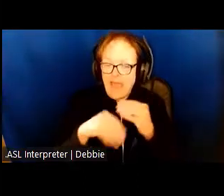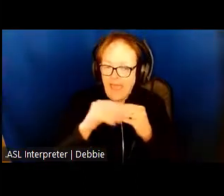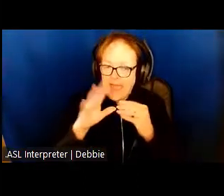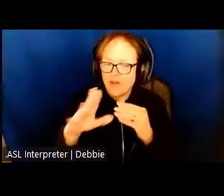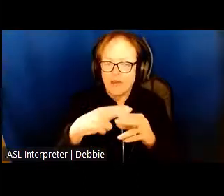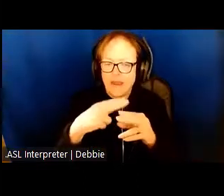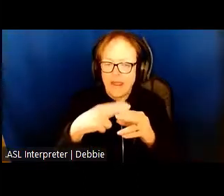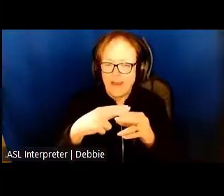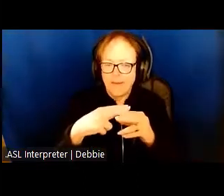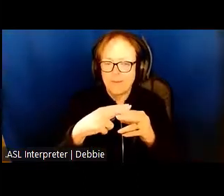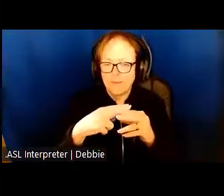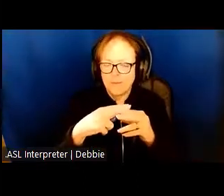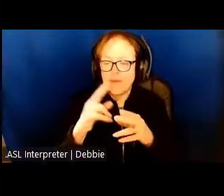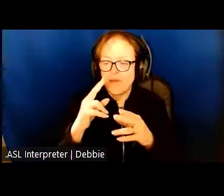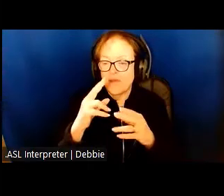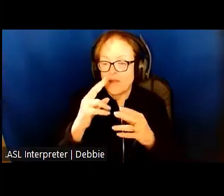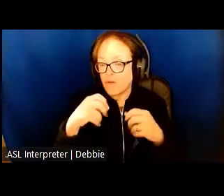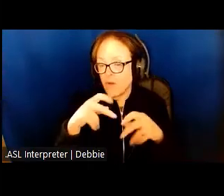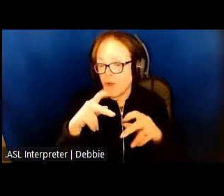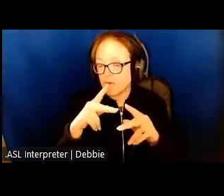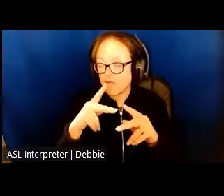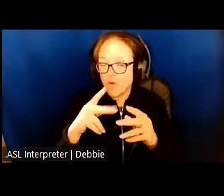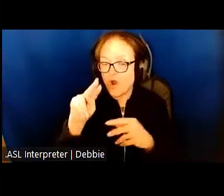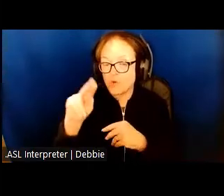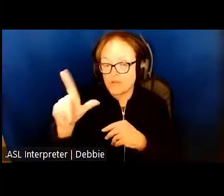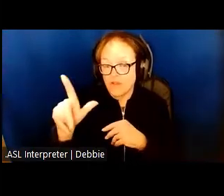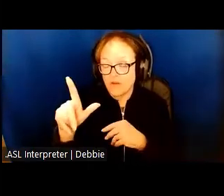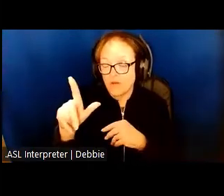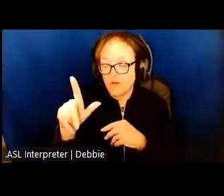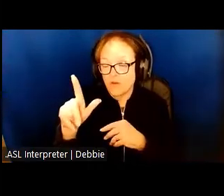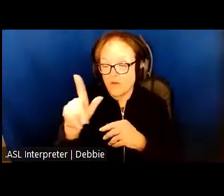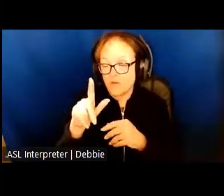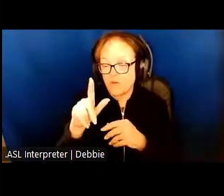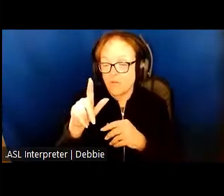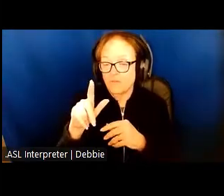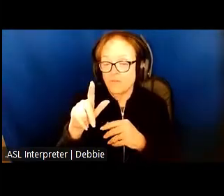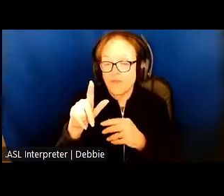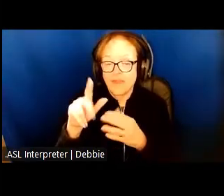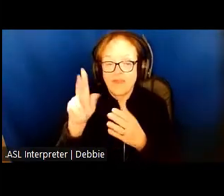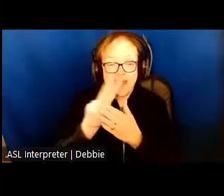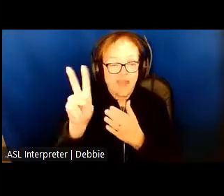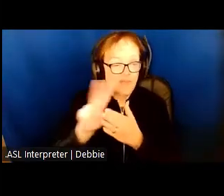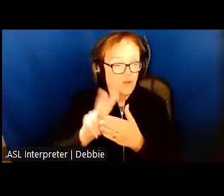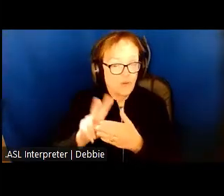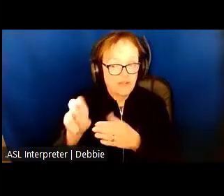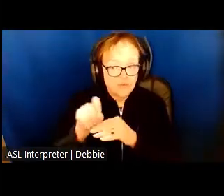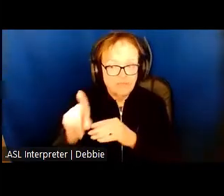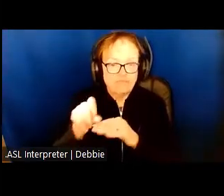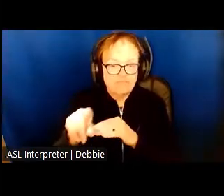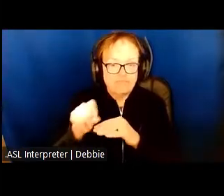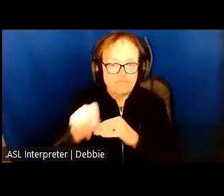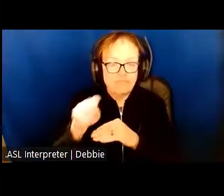for the field newsletter which is our bi-weekly compilation of various calls for artists,